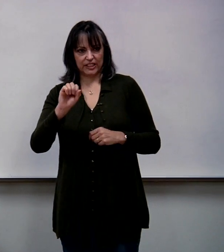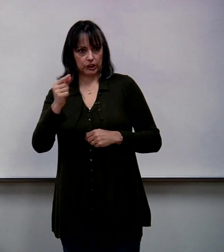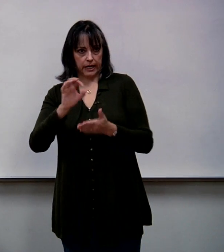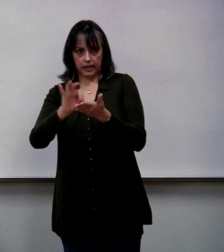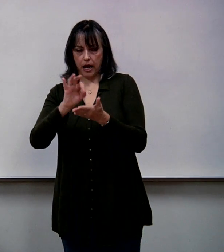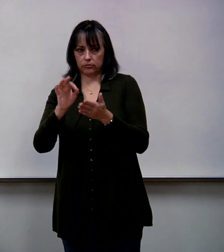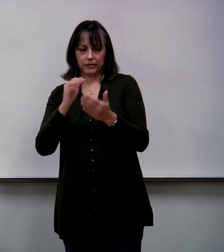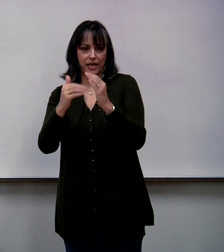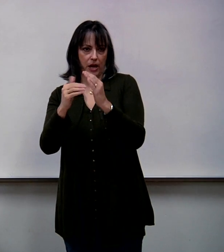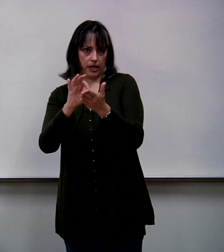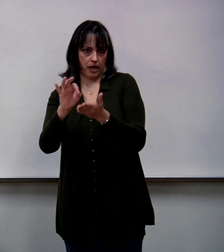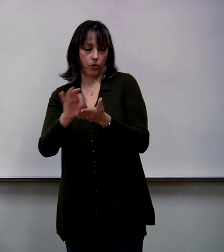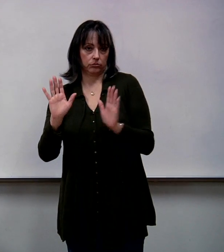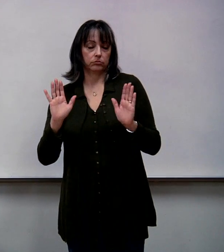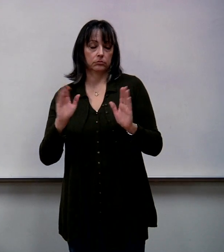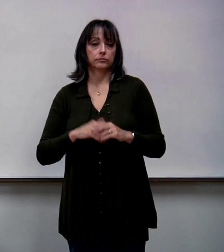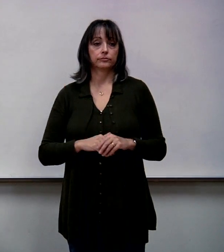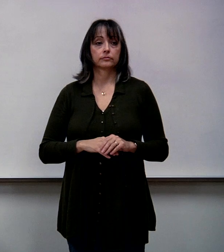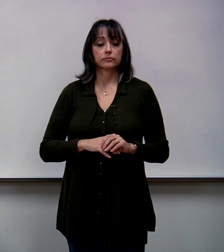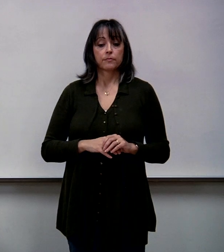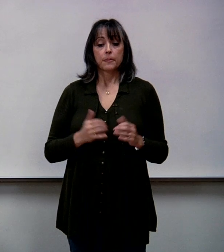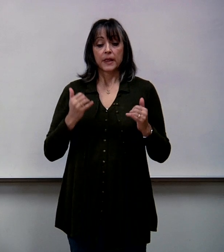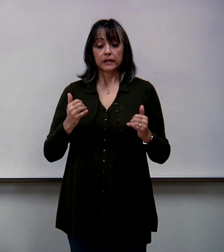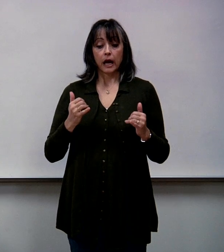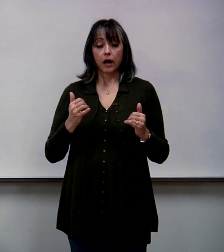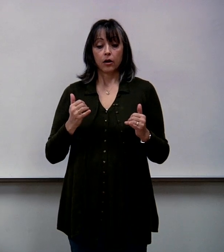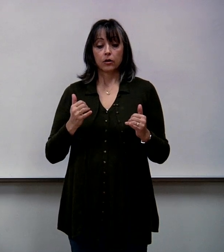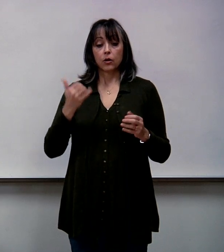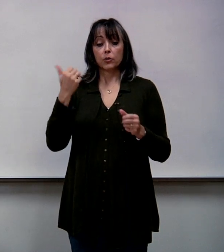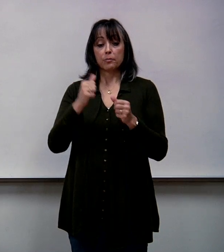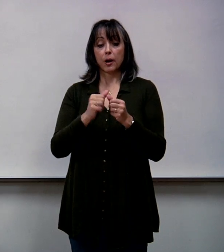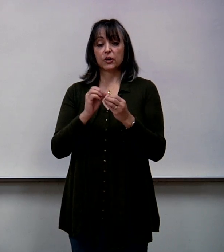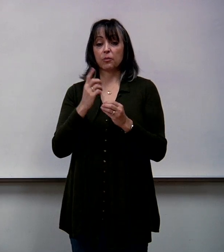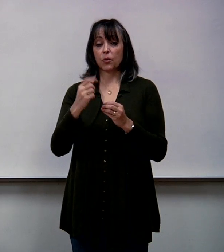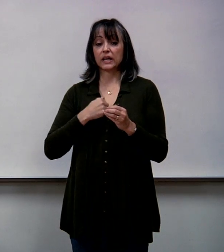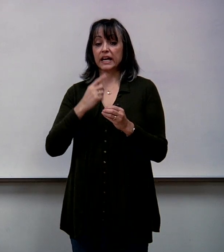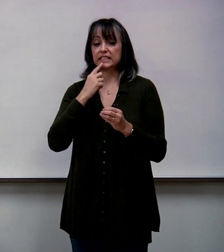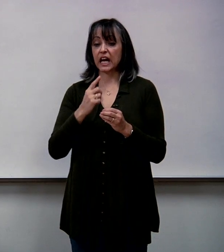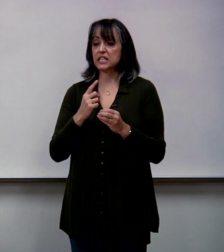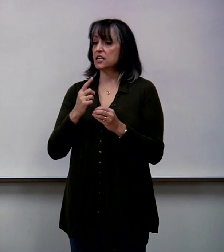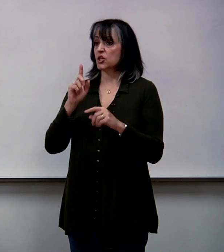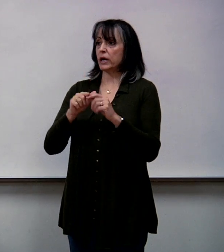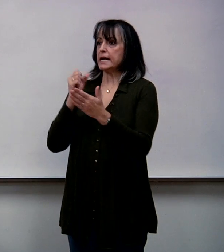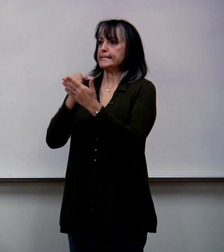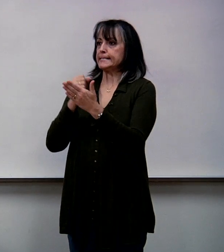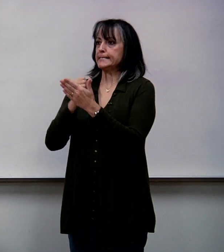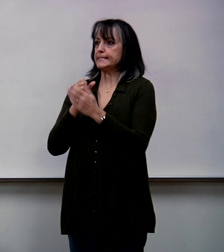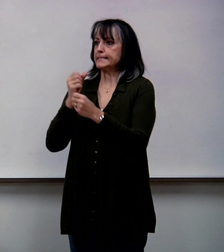Most importantly, especially going back to item about not trolling fellow candidates,